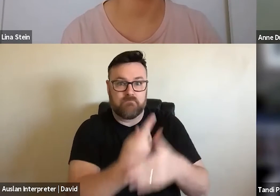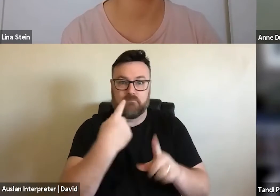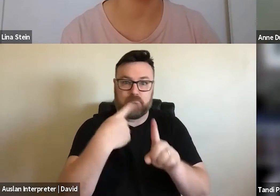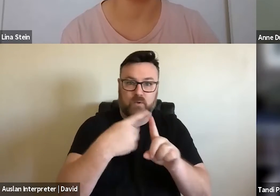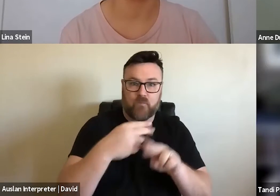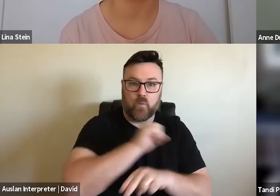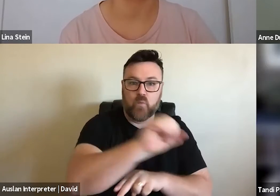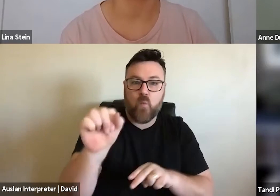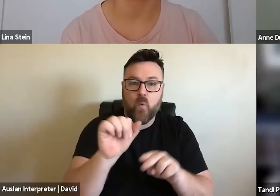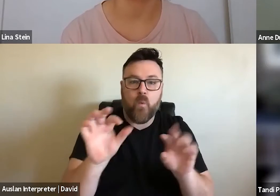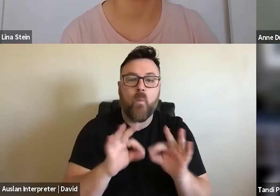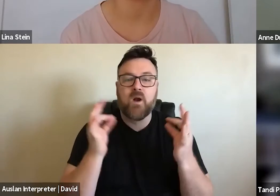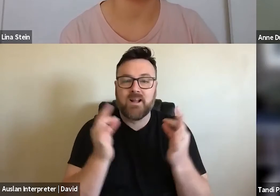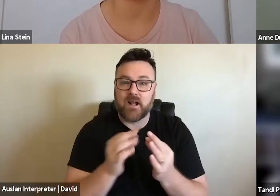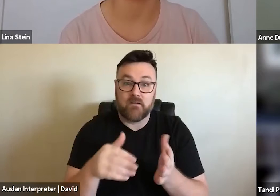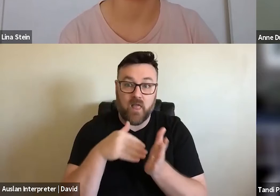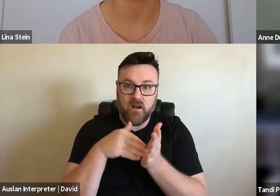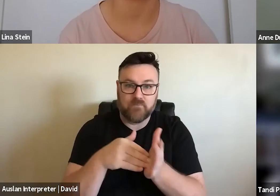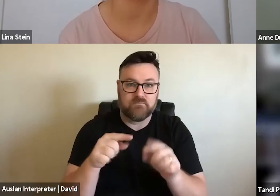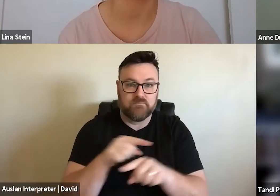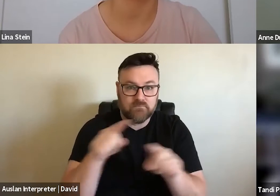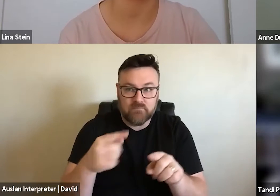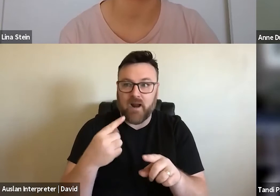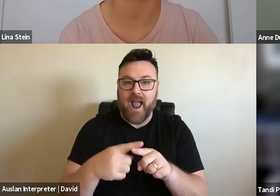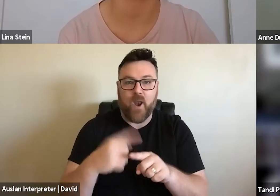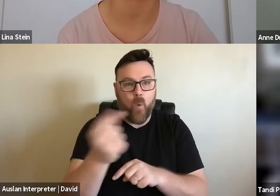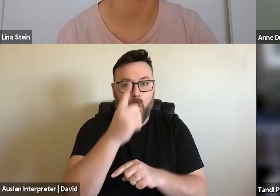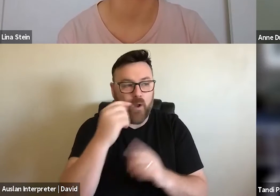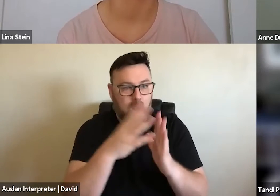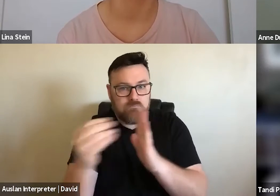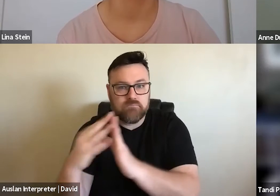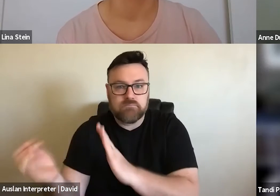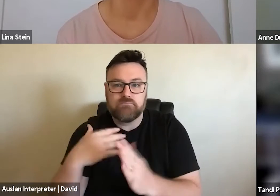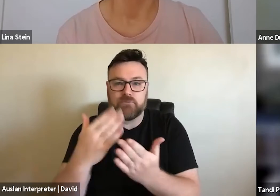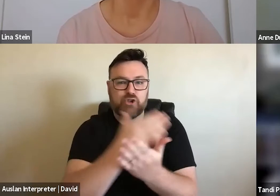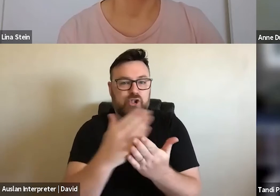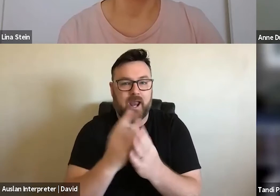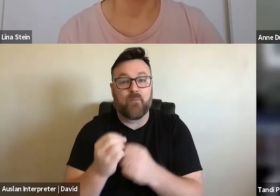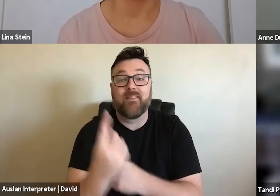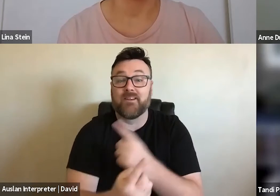It can be so helpful for your peers to share and we can learn from each other as well.